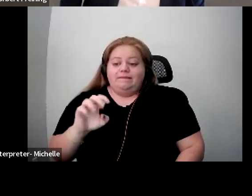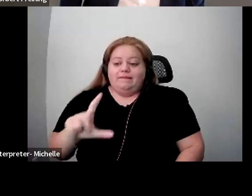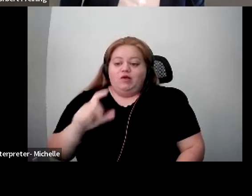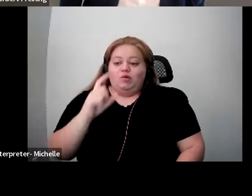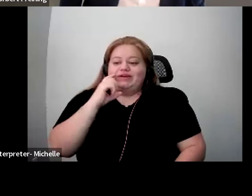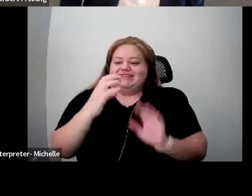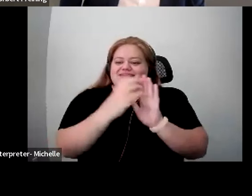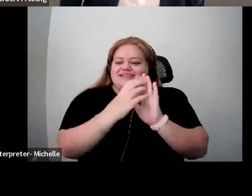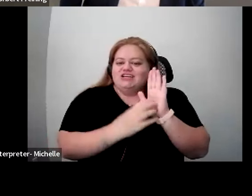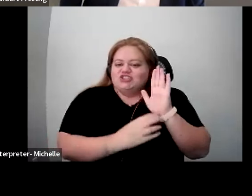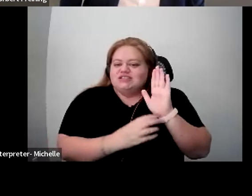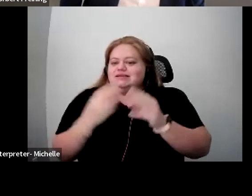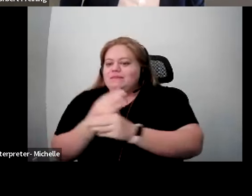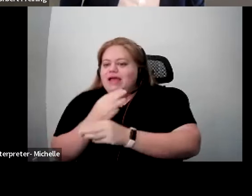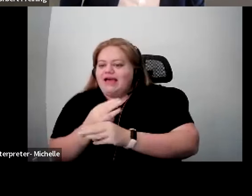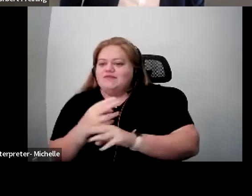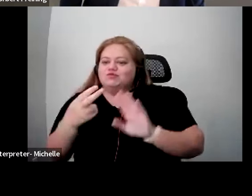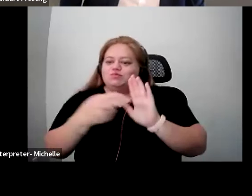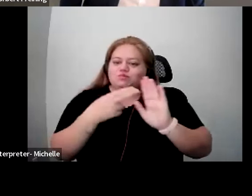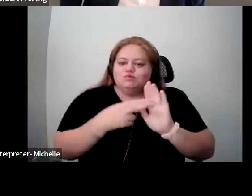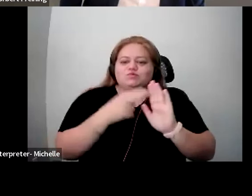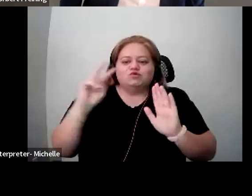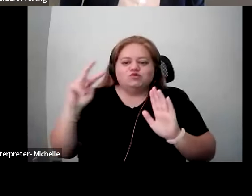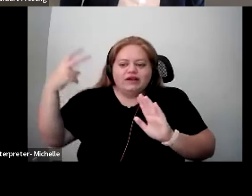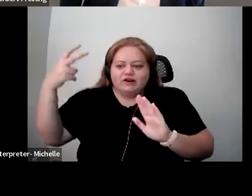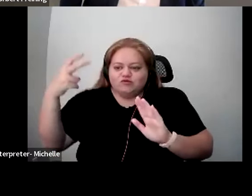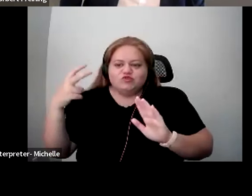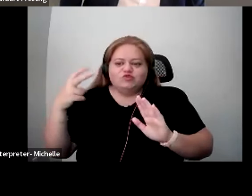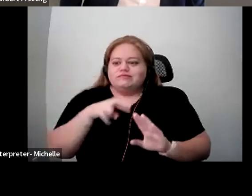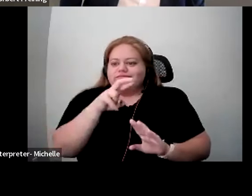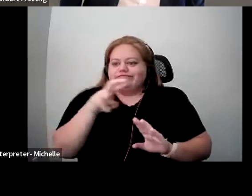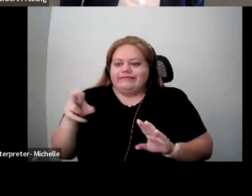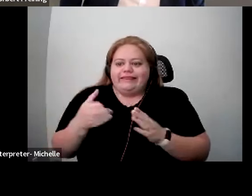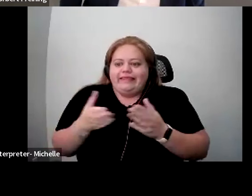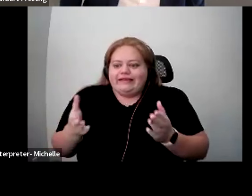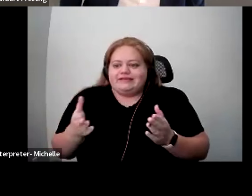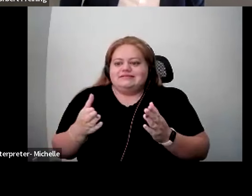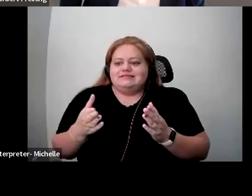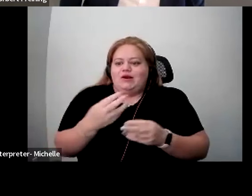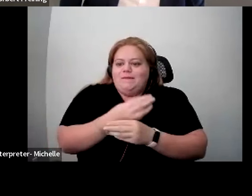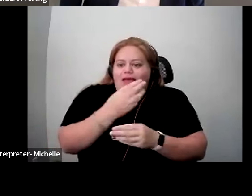your math markup, your square roots, what have you. There are all these high-level macros,